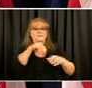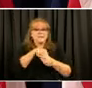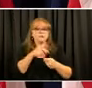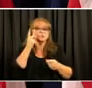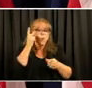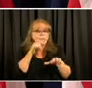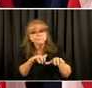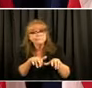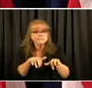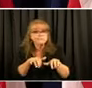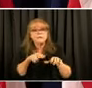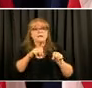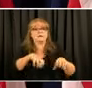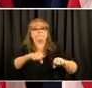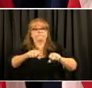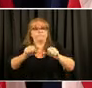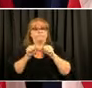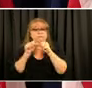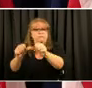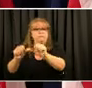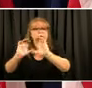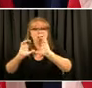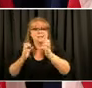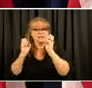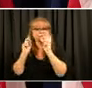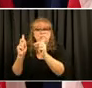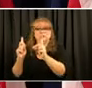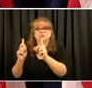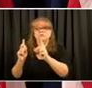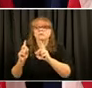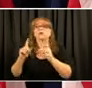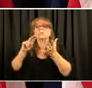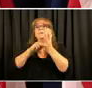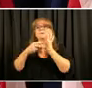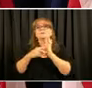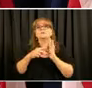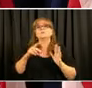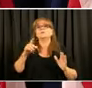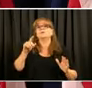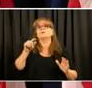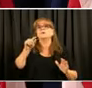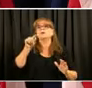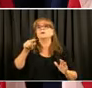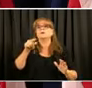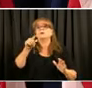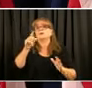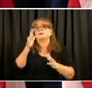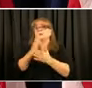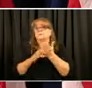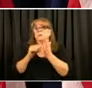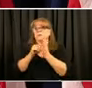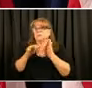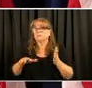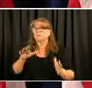that would just be some students at some periods but if it becomes widespread enough then yes many